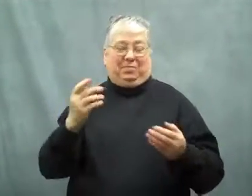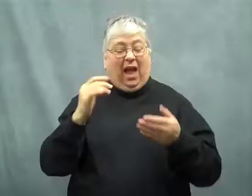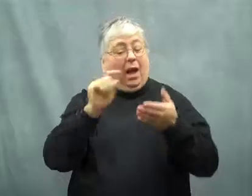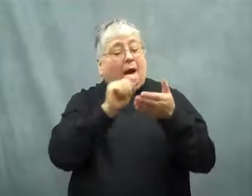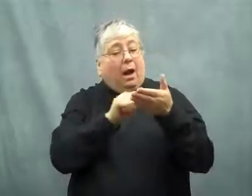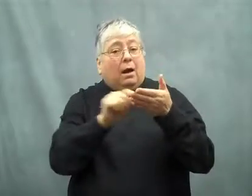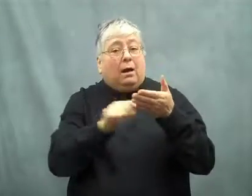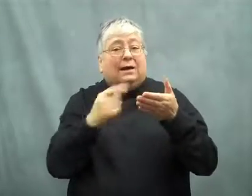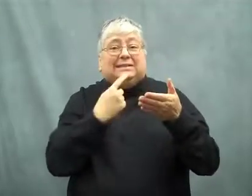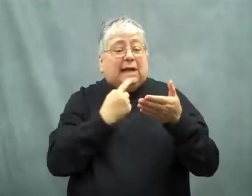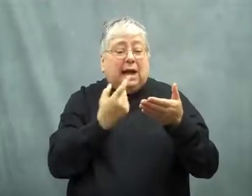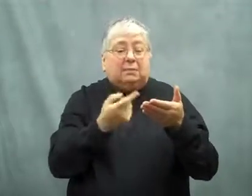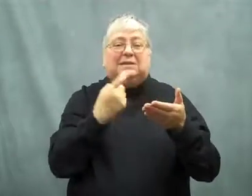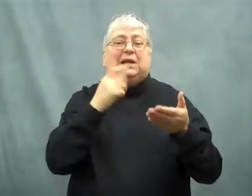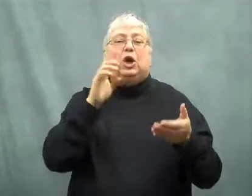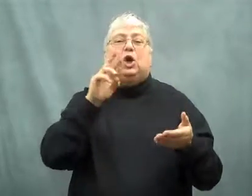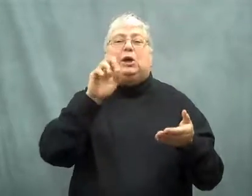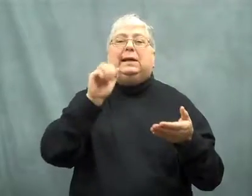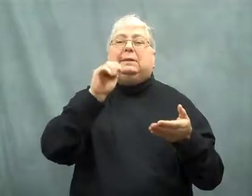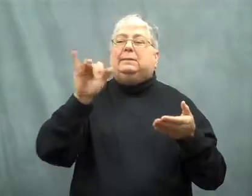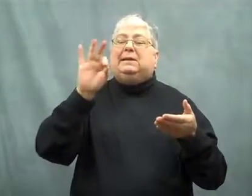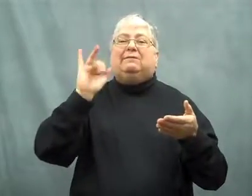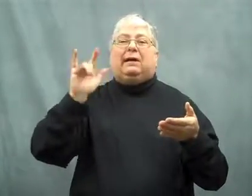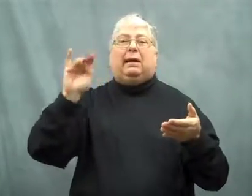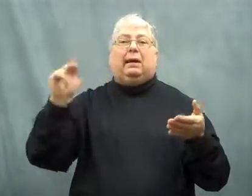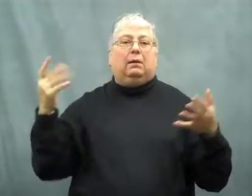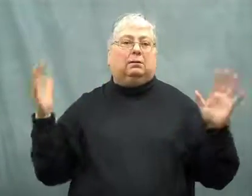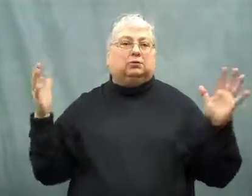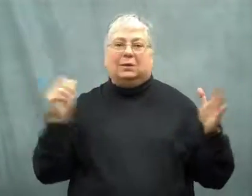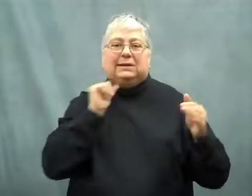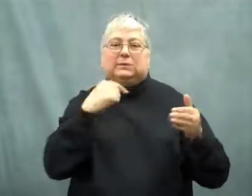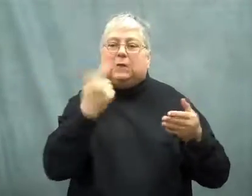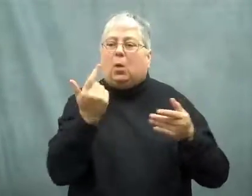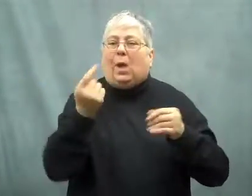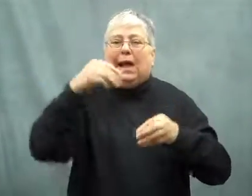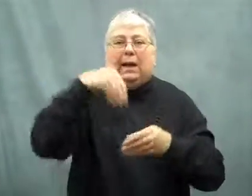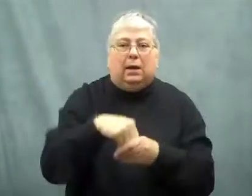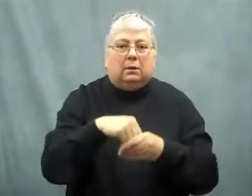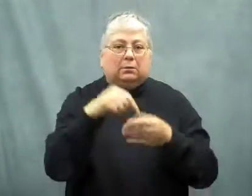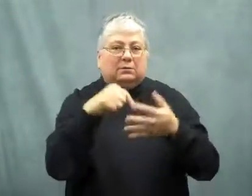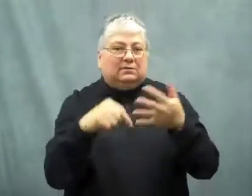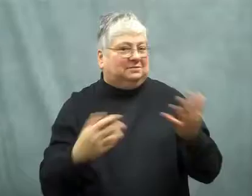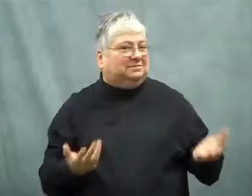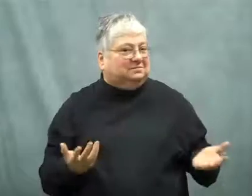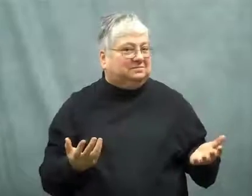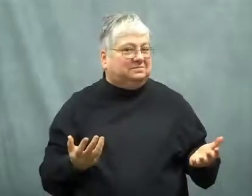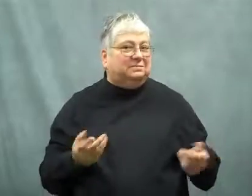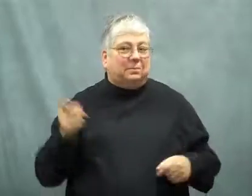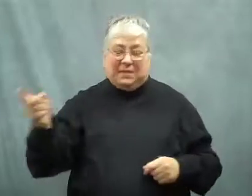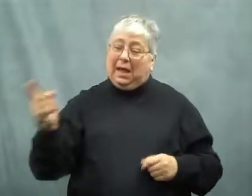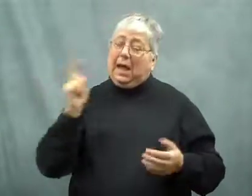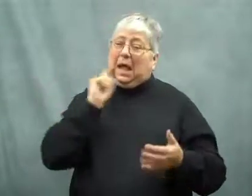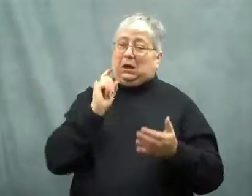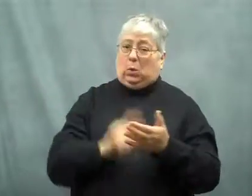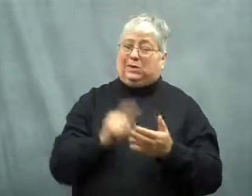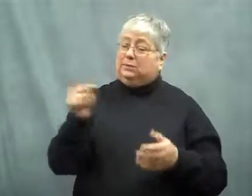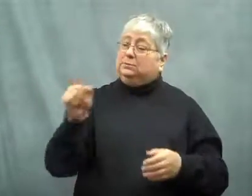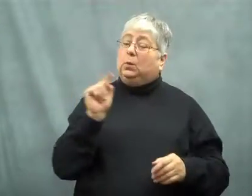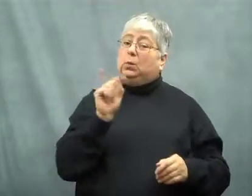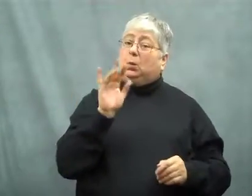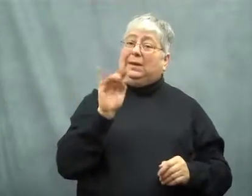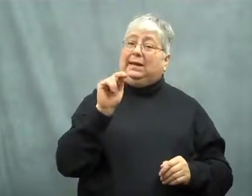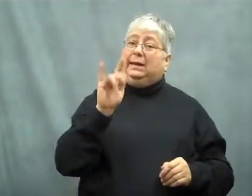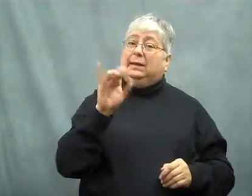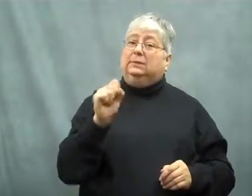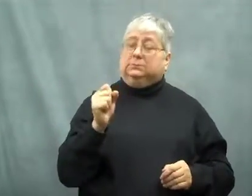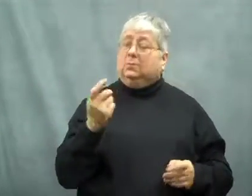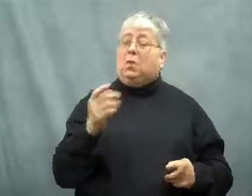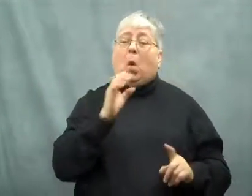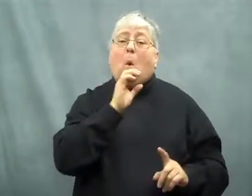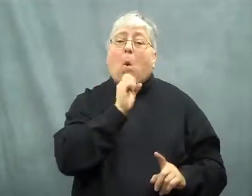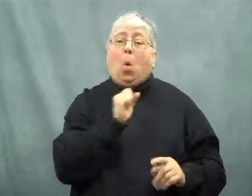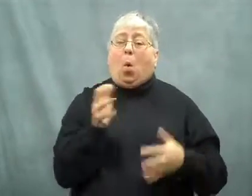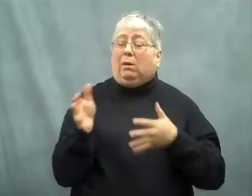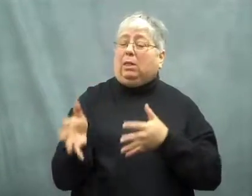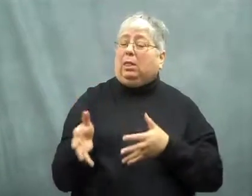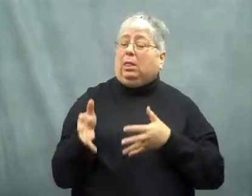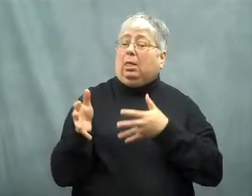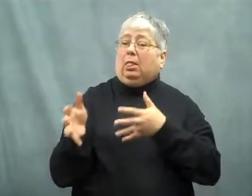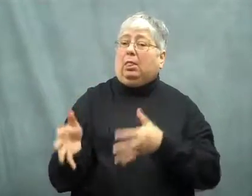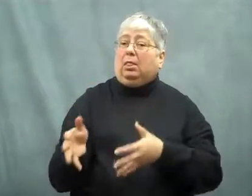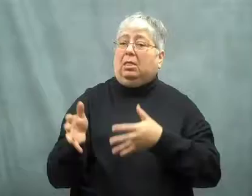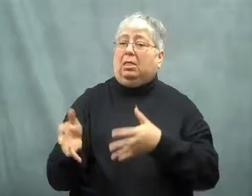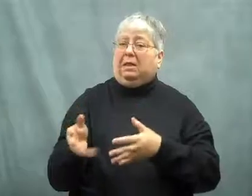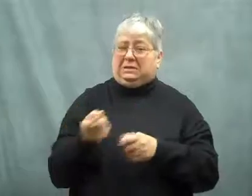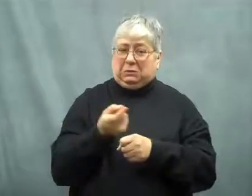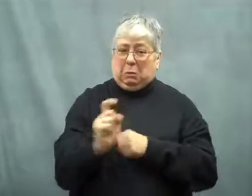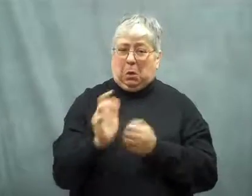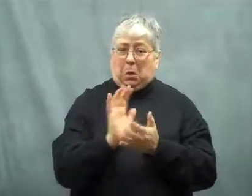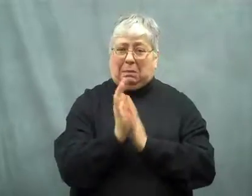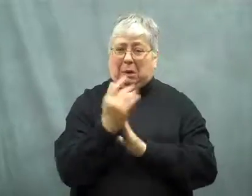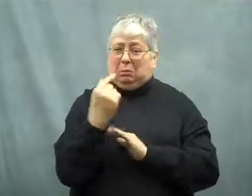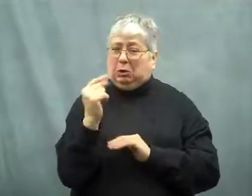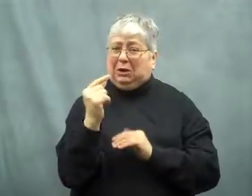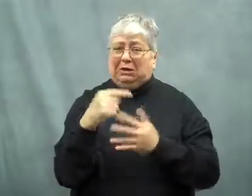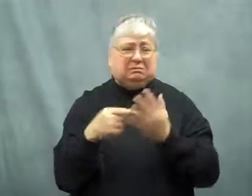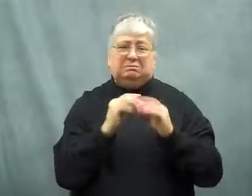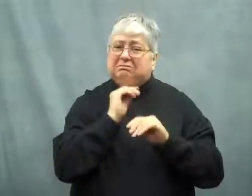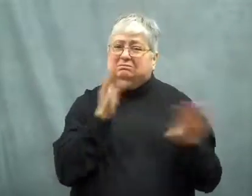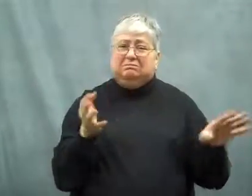The ingredient list says, "creamy filling", but doesn't say exactly what that is.